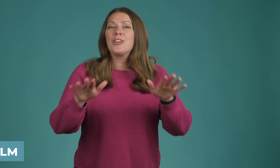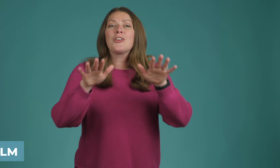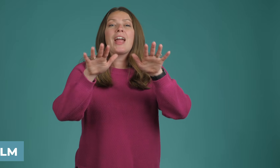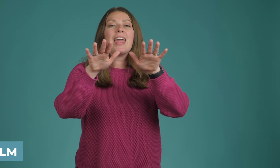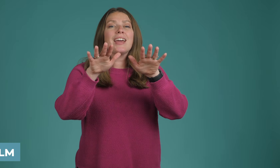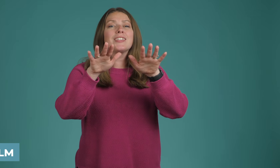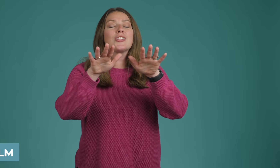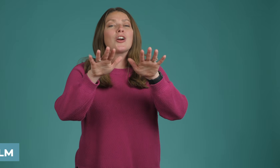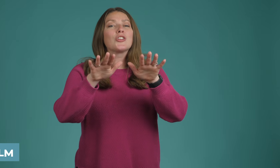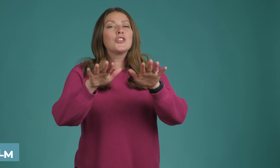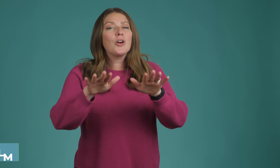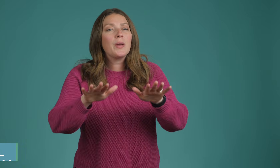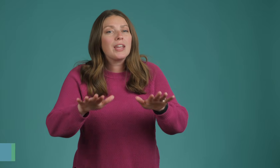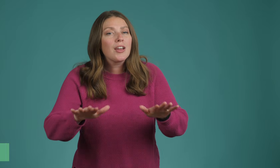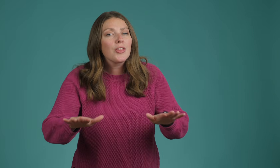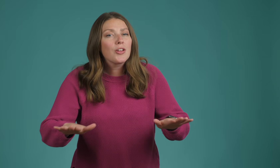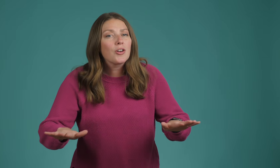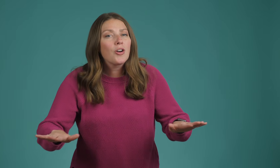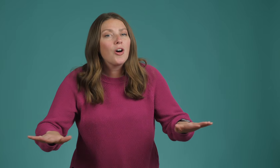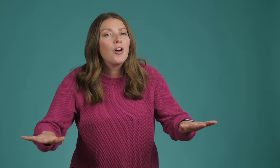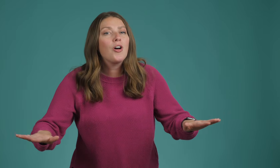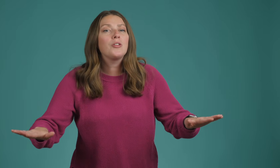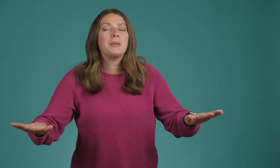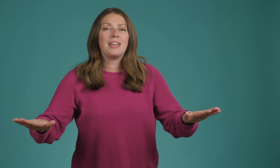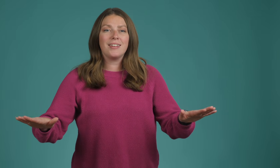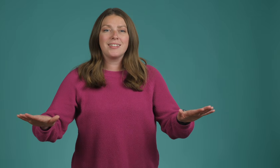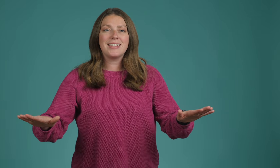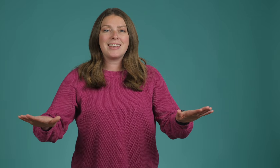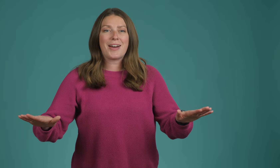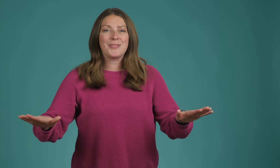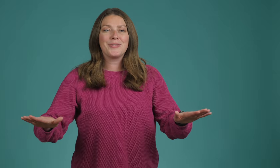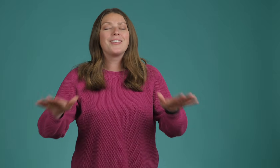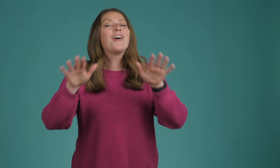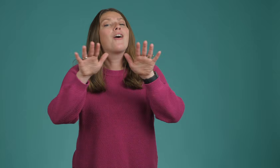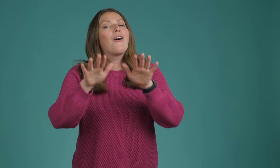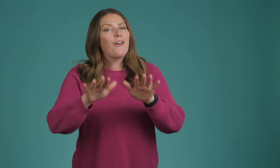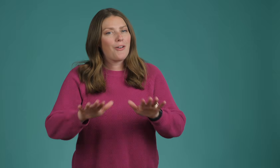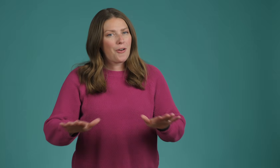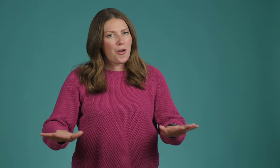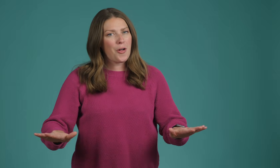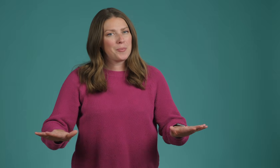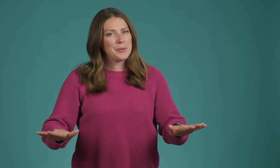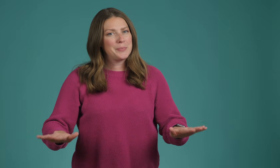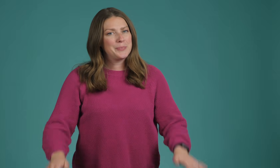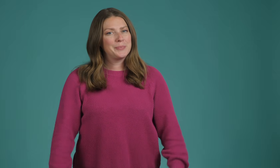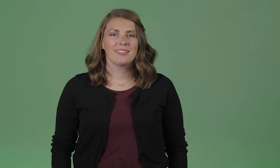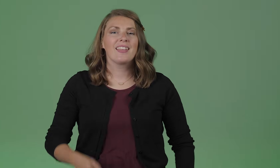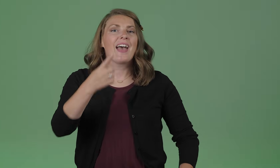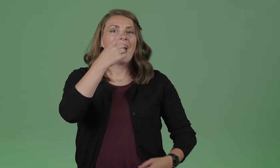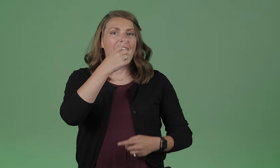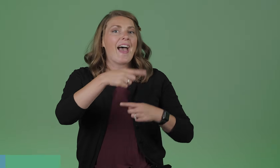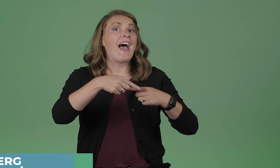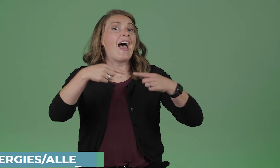Your hands are showing the calming down. Calm.